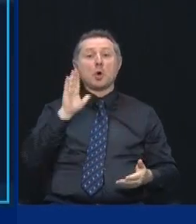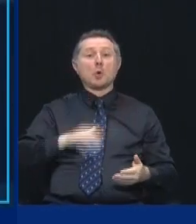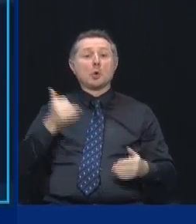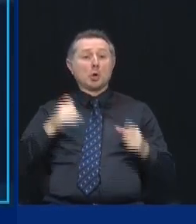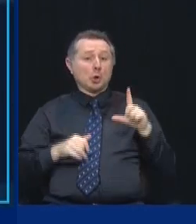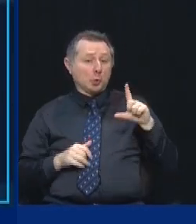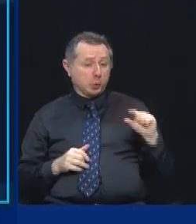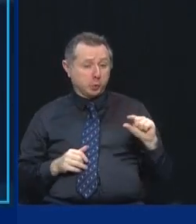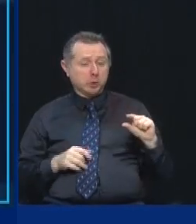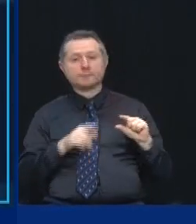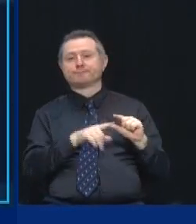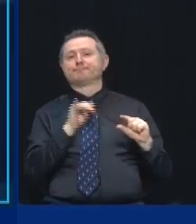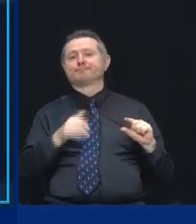YOU SEE TELL GOES DOWN BY 55,